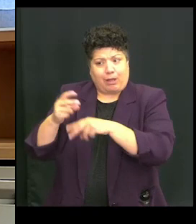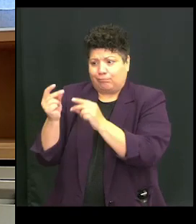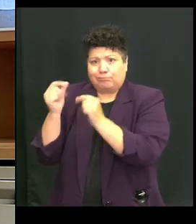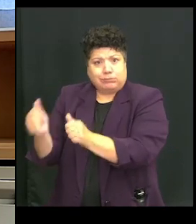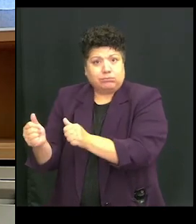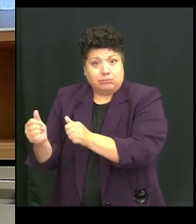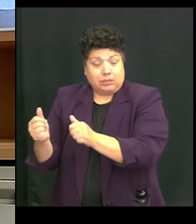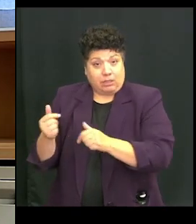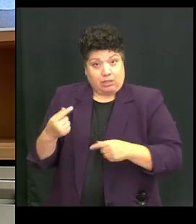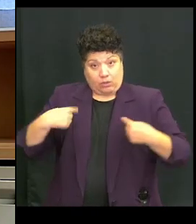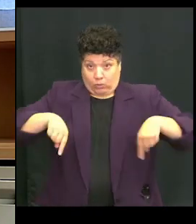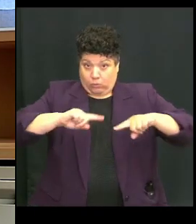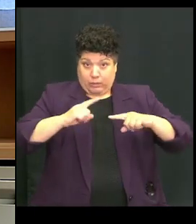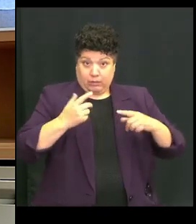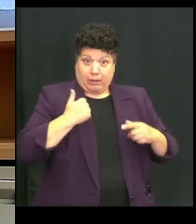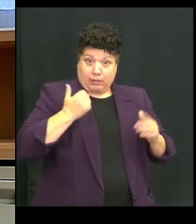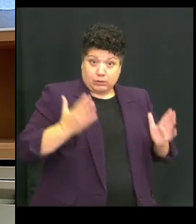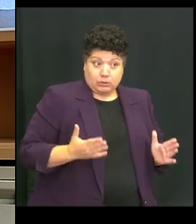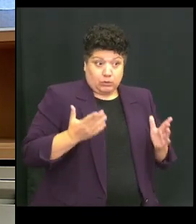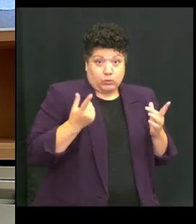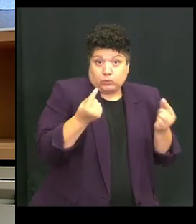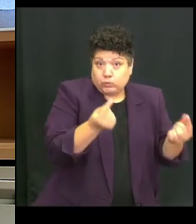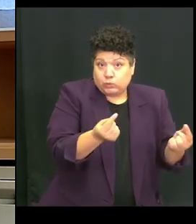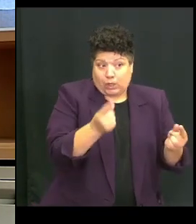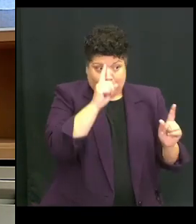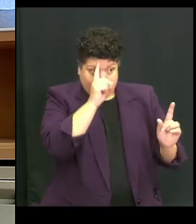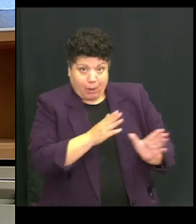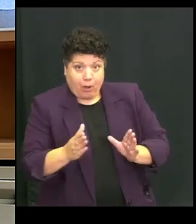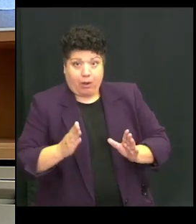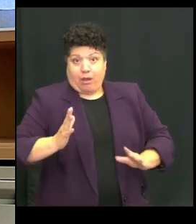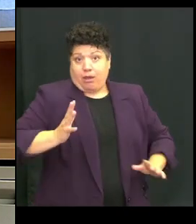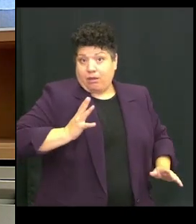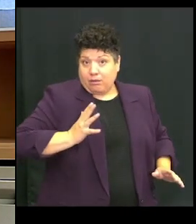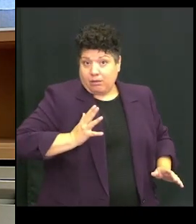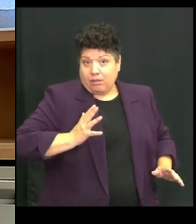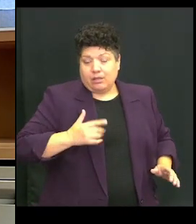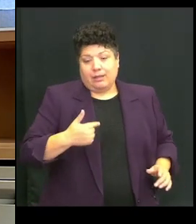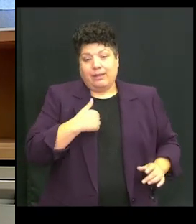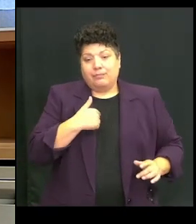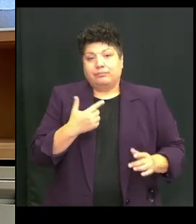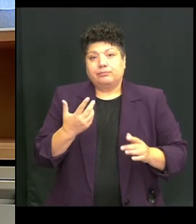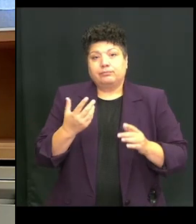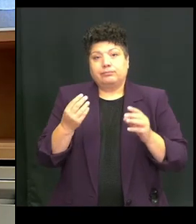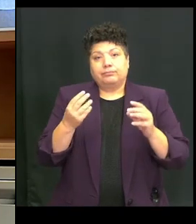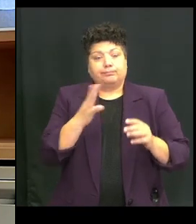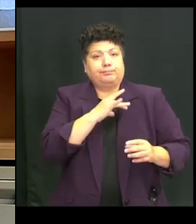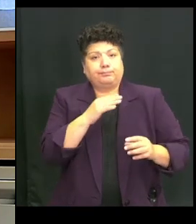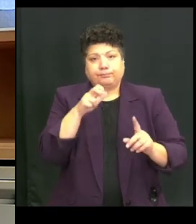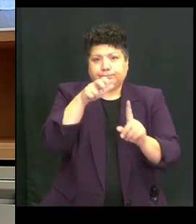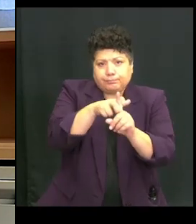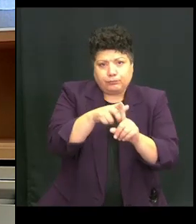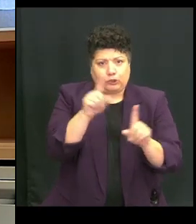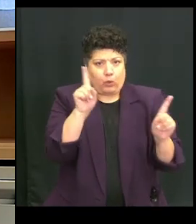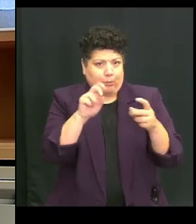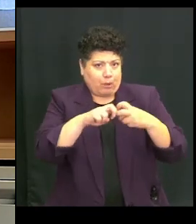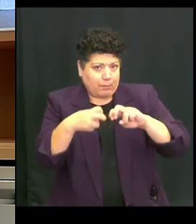Unfortunately, I'm more of an identifying problems than identifying solutions kind of academic